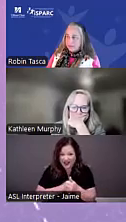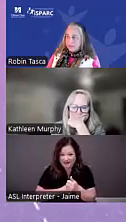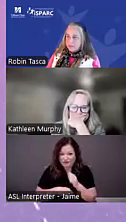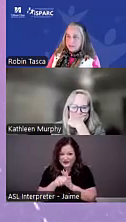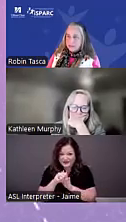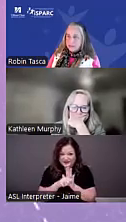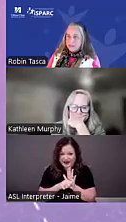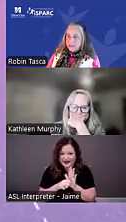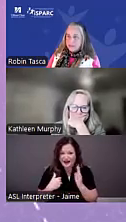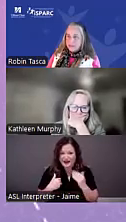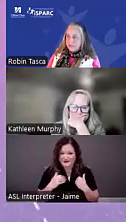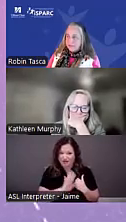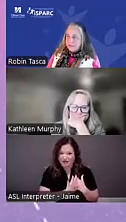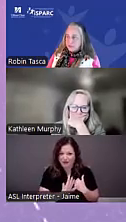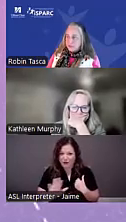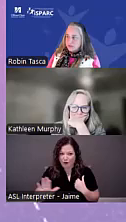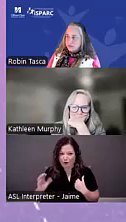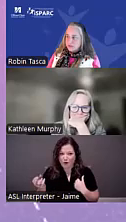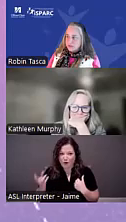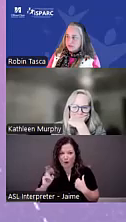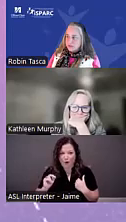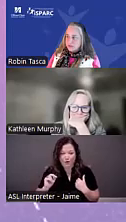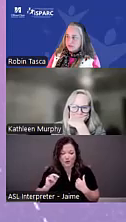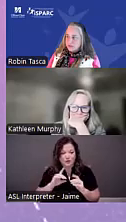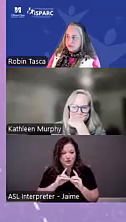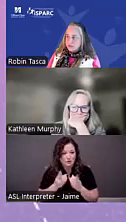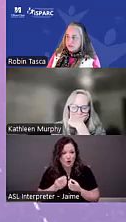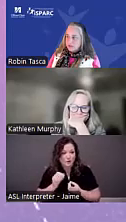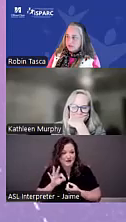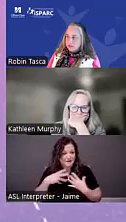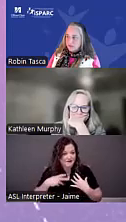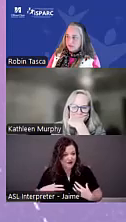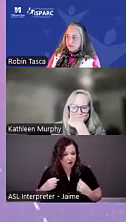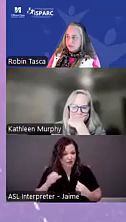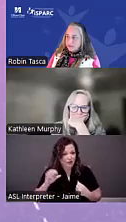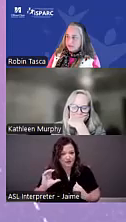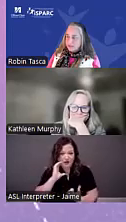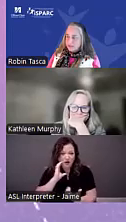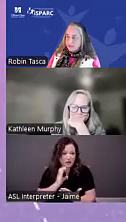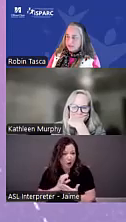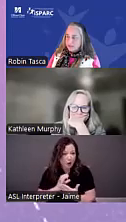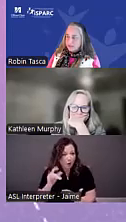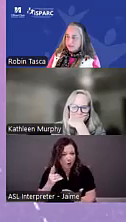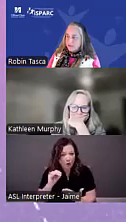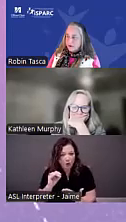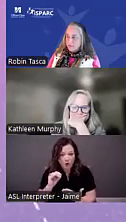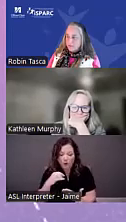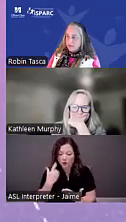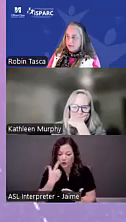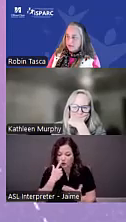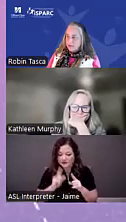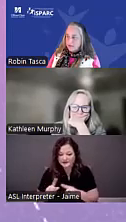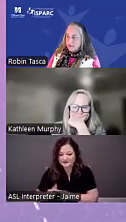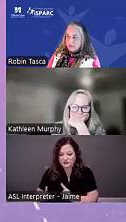and they might be different visuals. "New York State Department of Health."